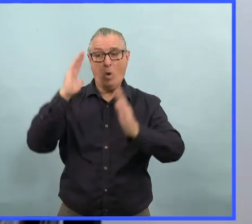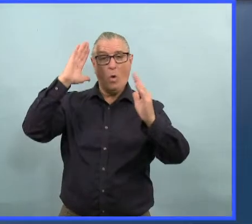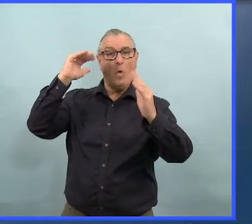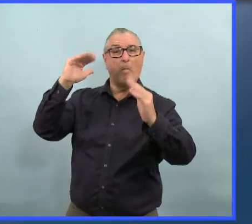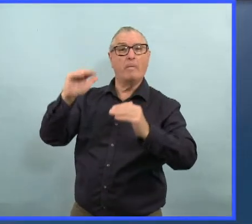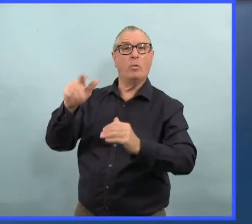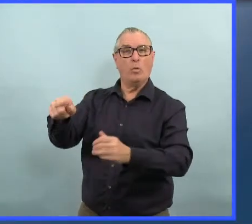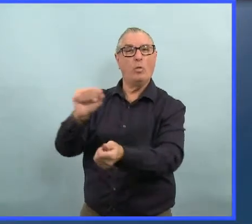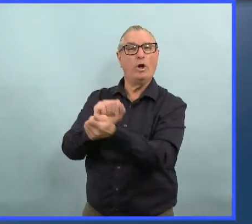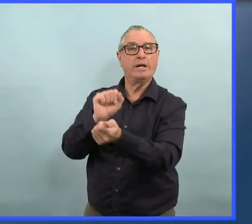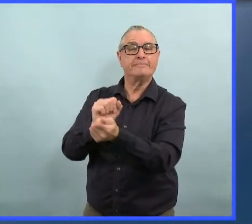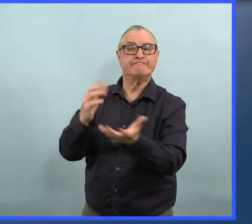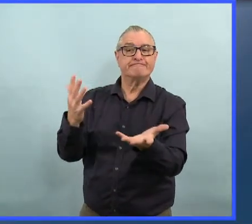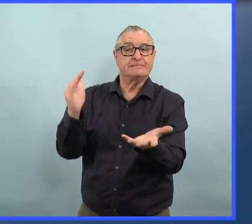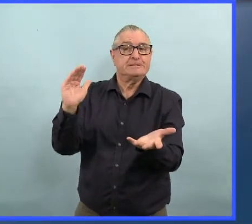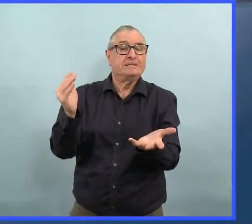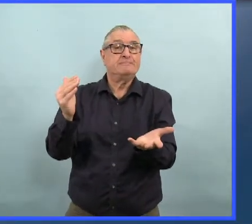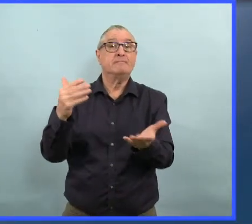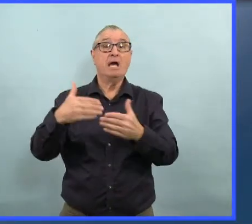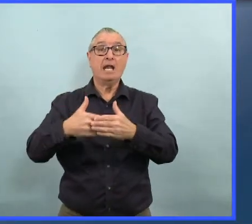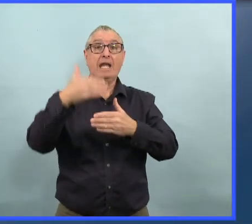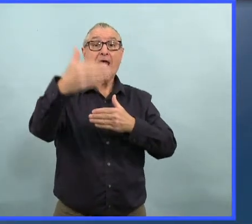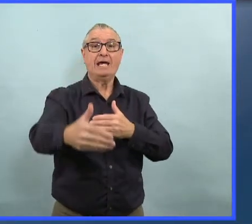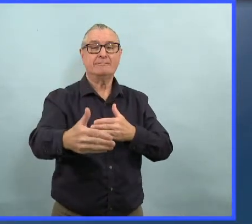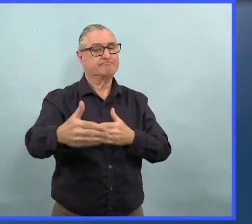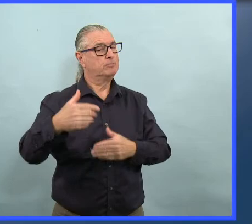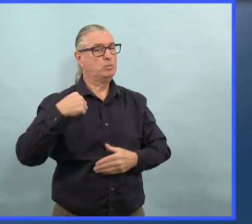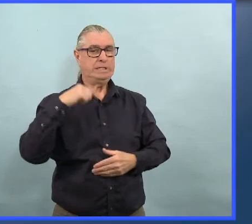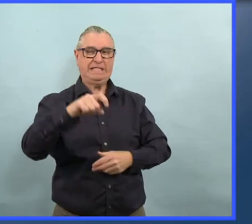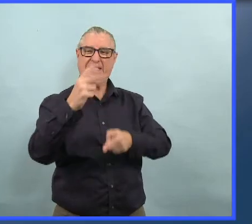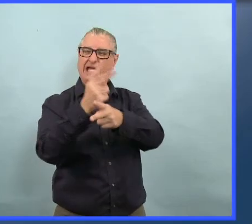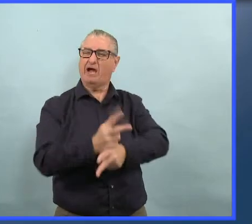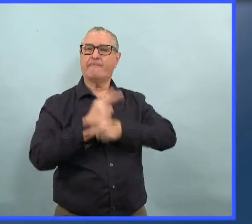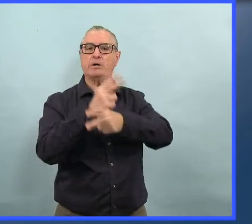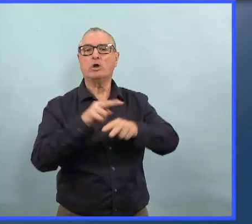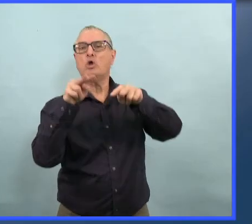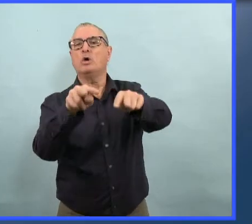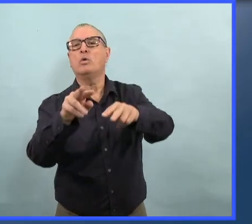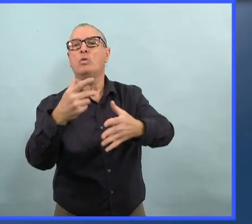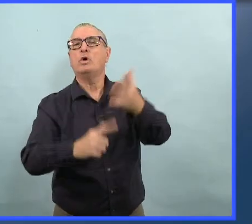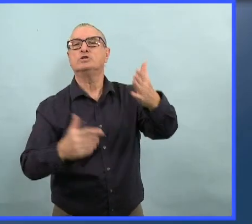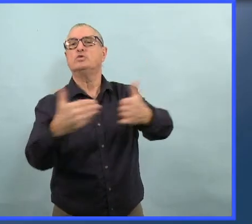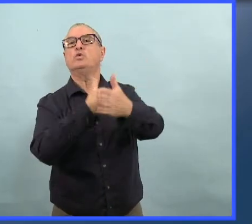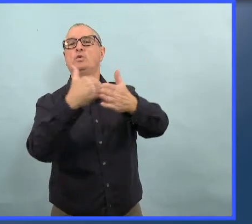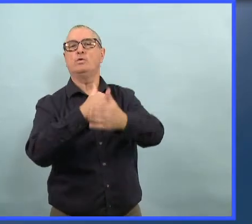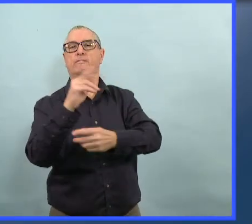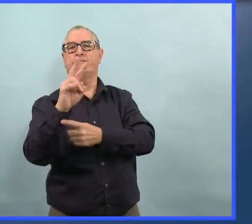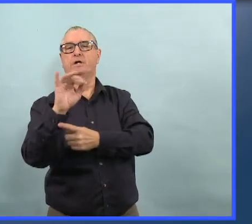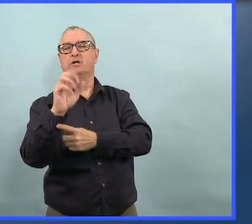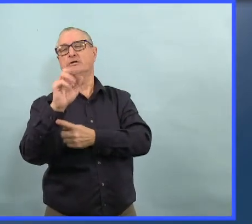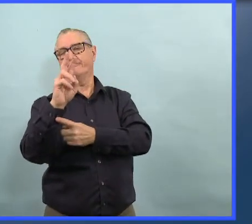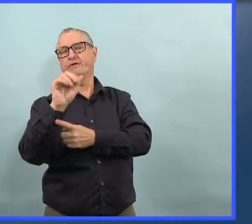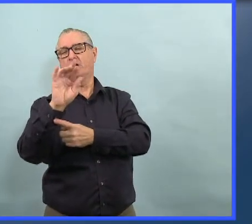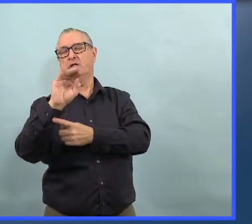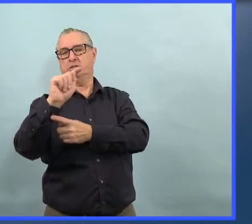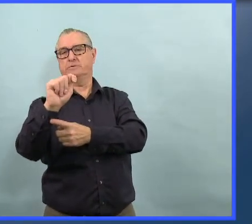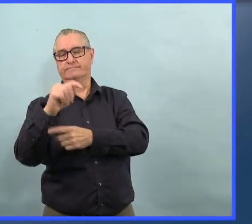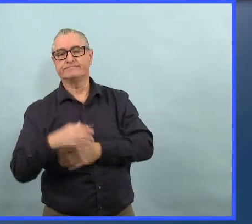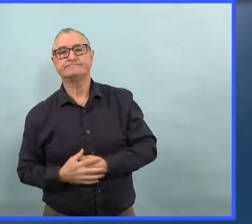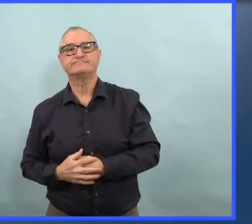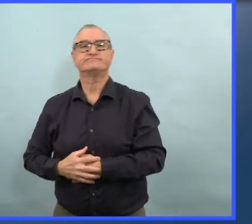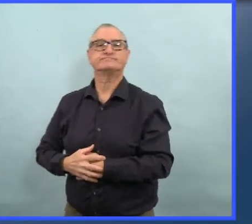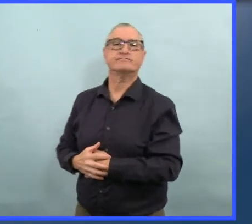thank you dr reimer um dr rusin is is there a certain way the province classifies covet deaths